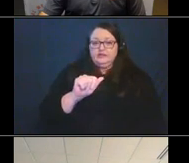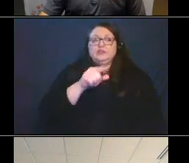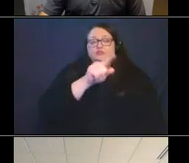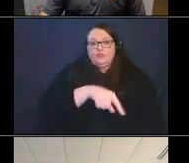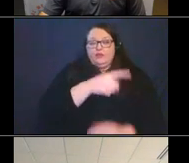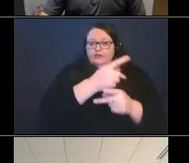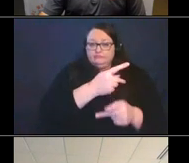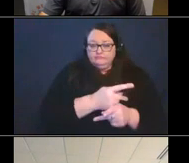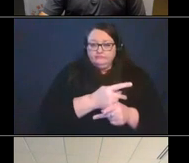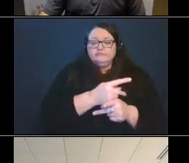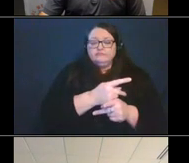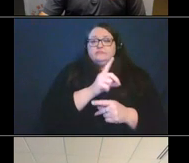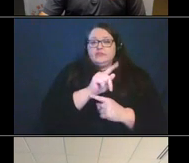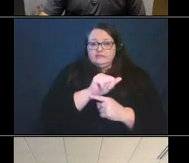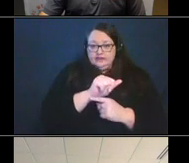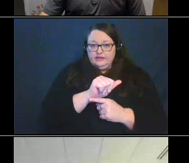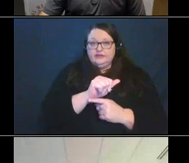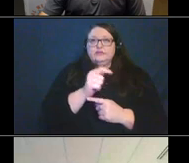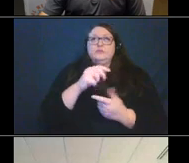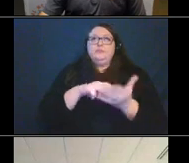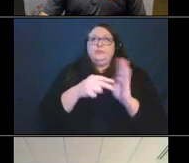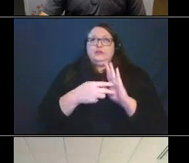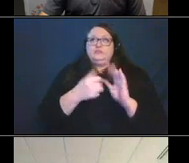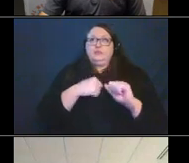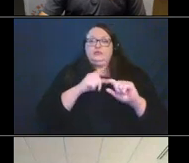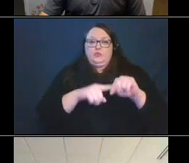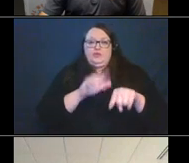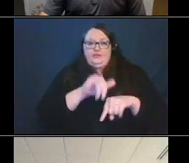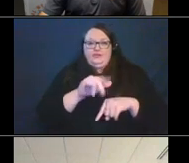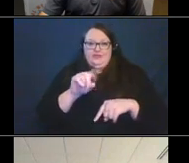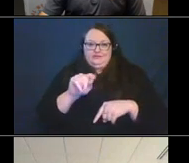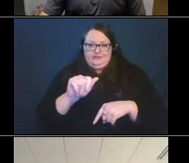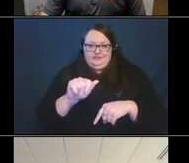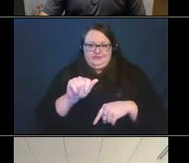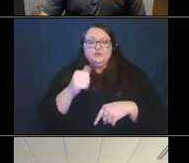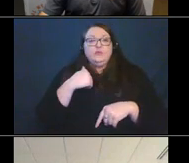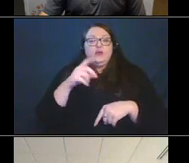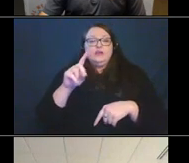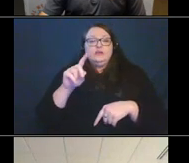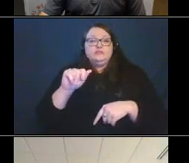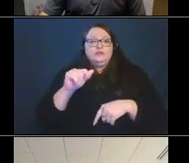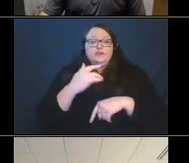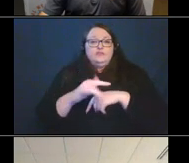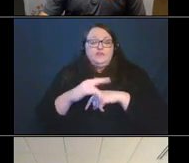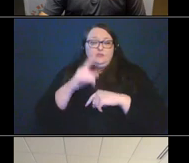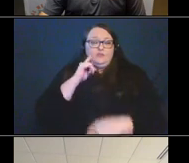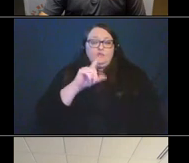QA’d/ QC’d, so we could rely on that data. So, and we had data available for like 2003-2018, and we